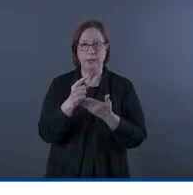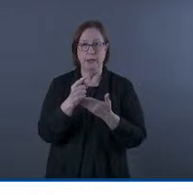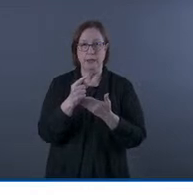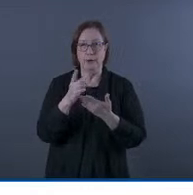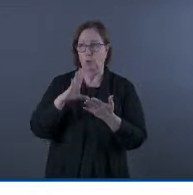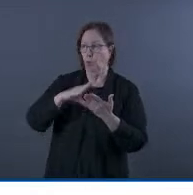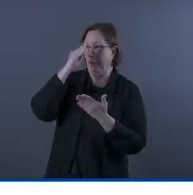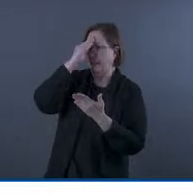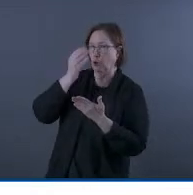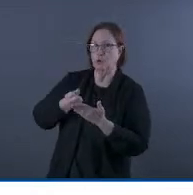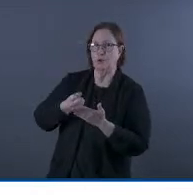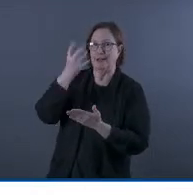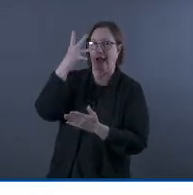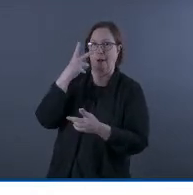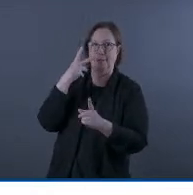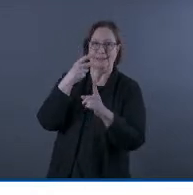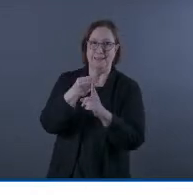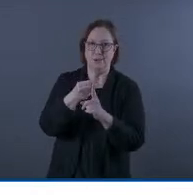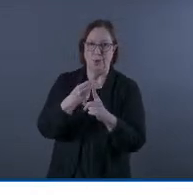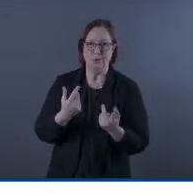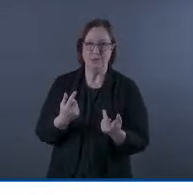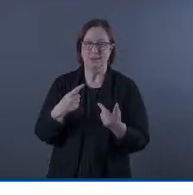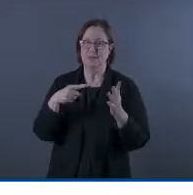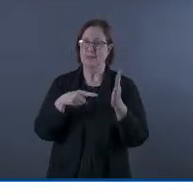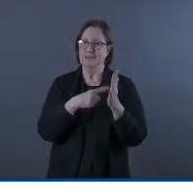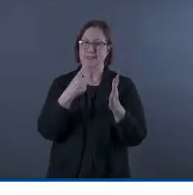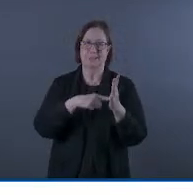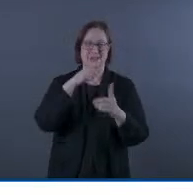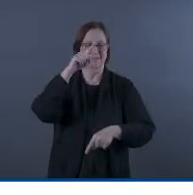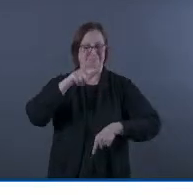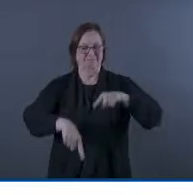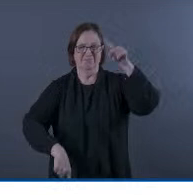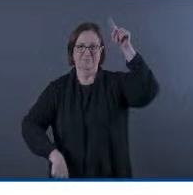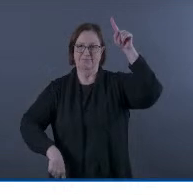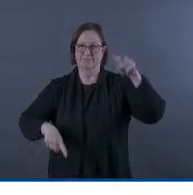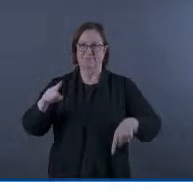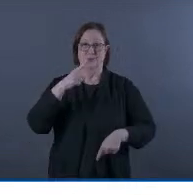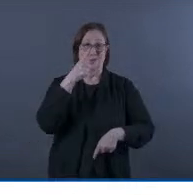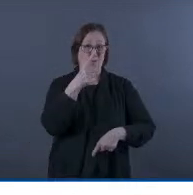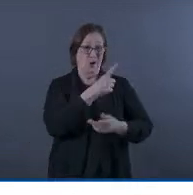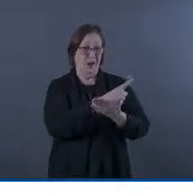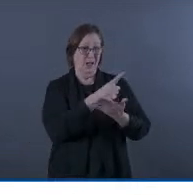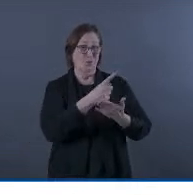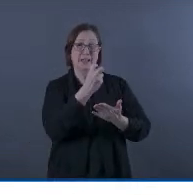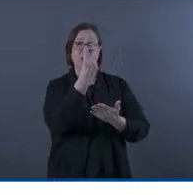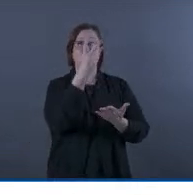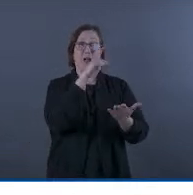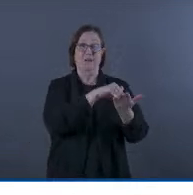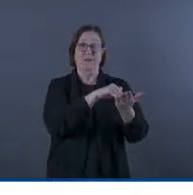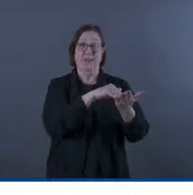has been pretty variable. One week, we received over 12,000 doses and the following week about 3000.